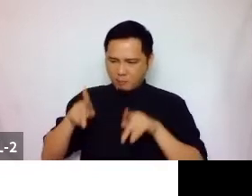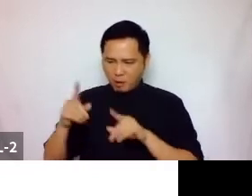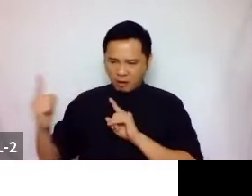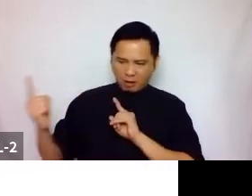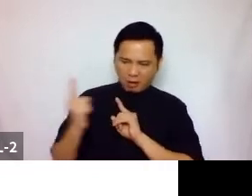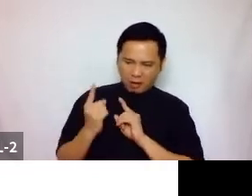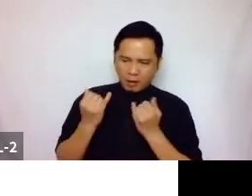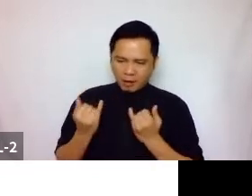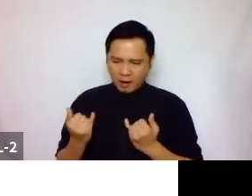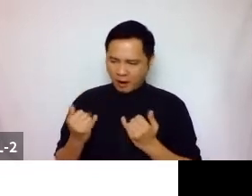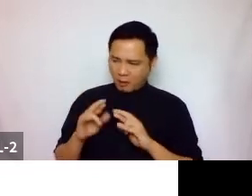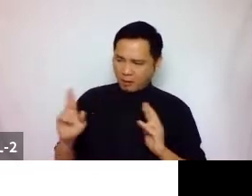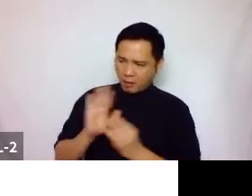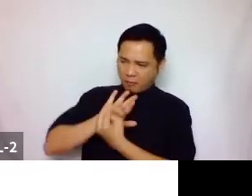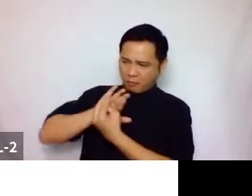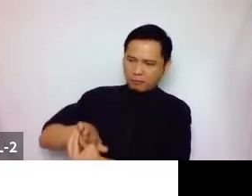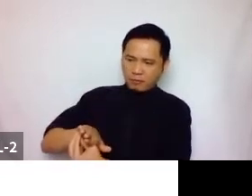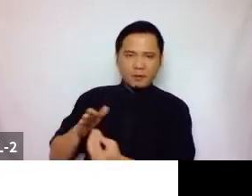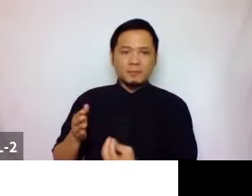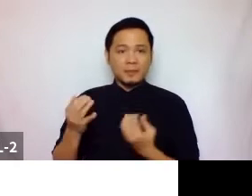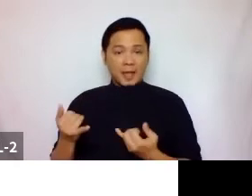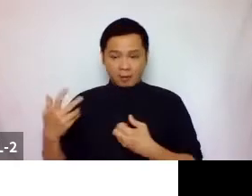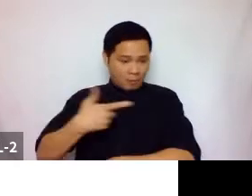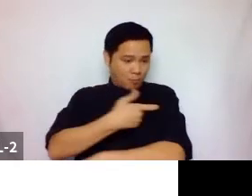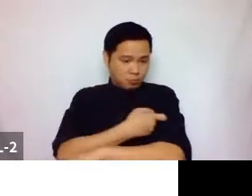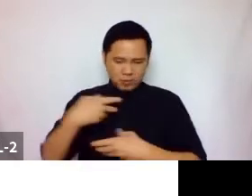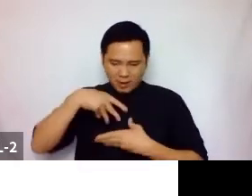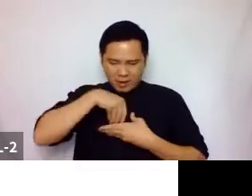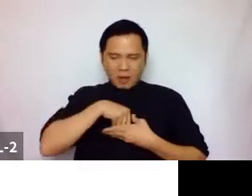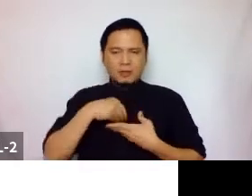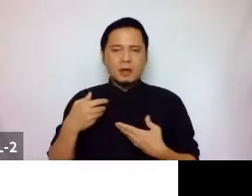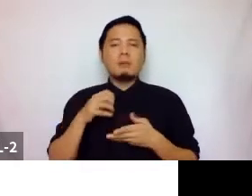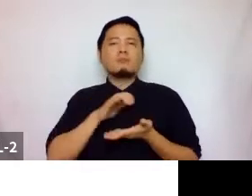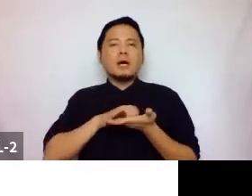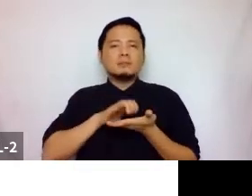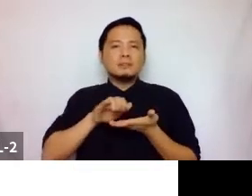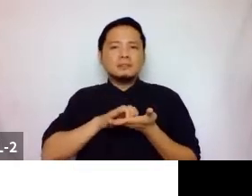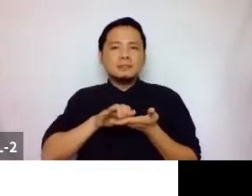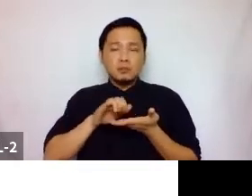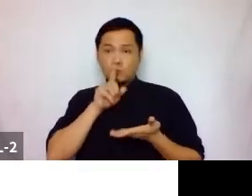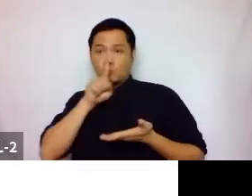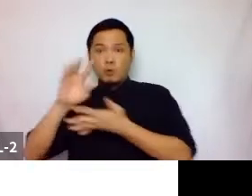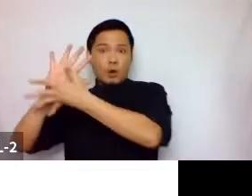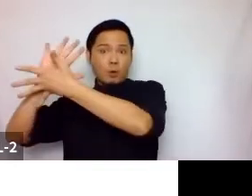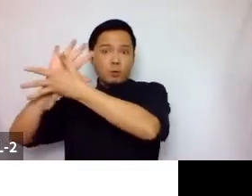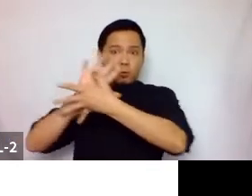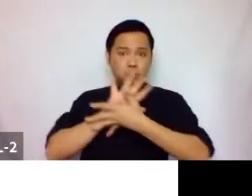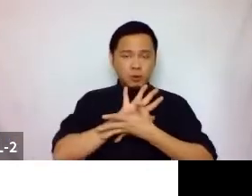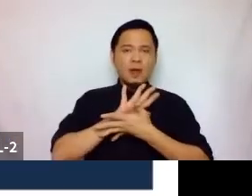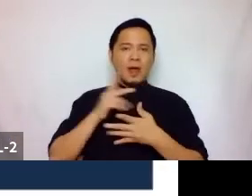So that when the real COVID virus comes, our bodies can take it because we have practiced.